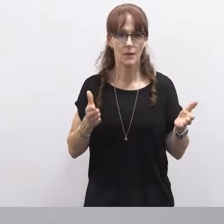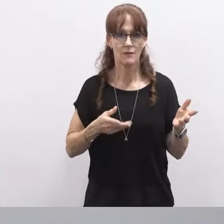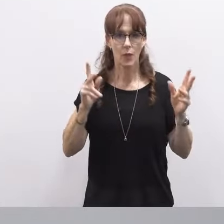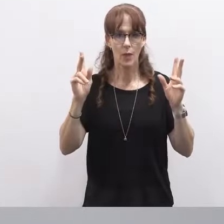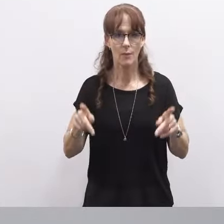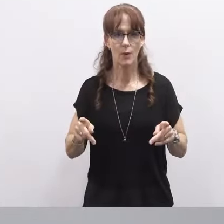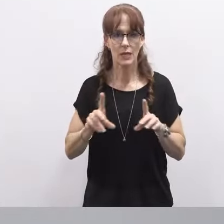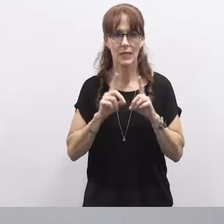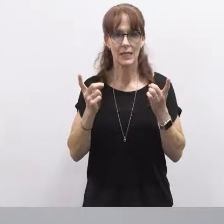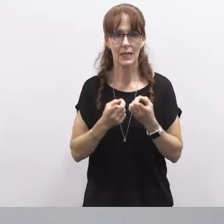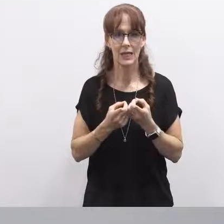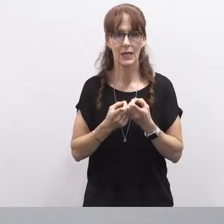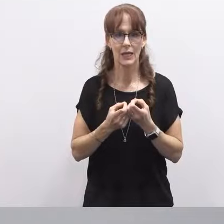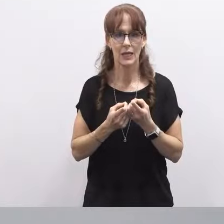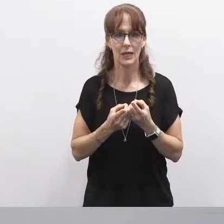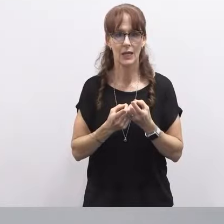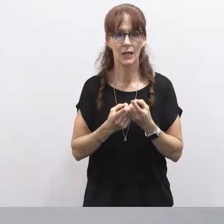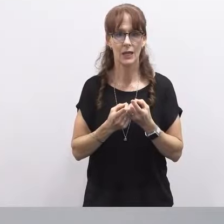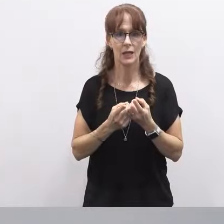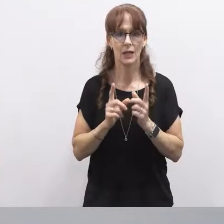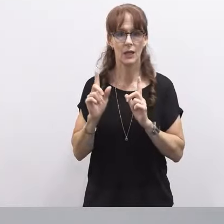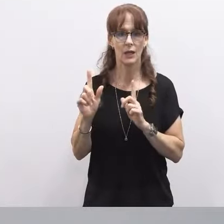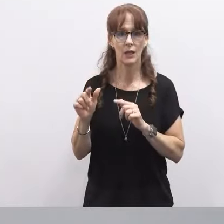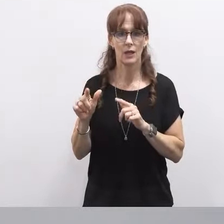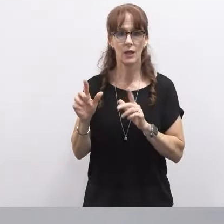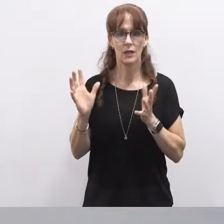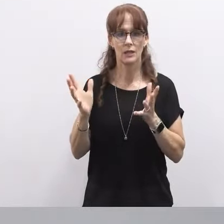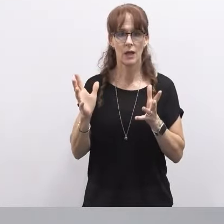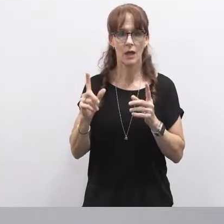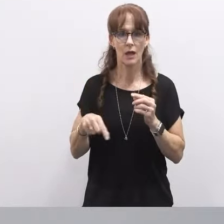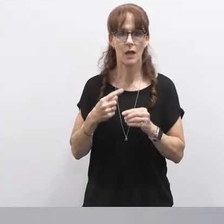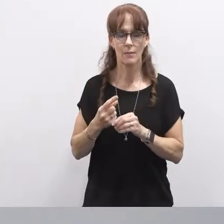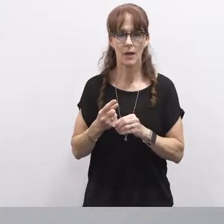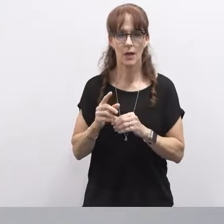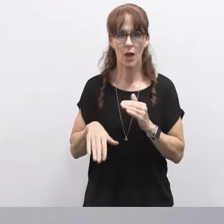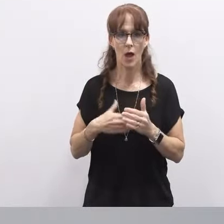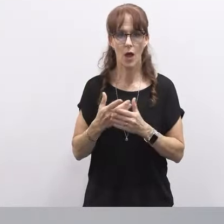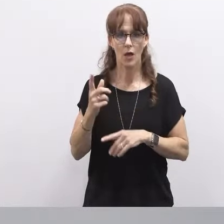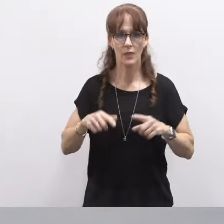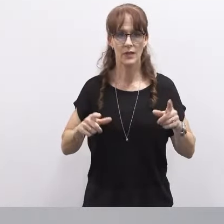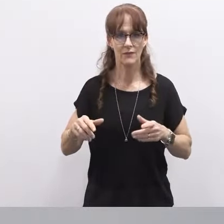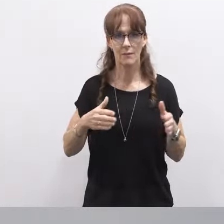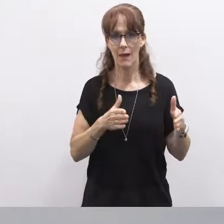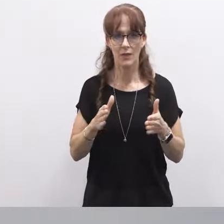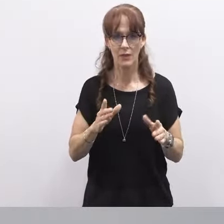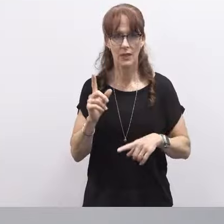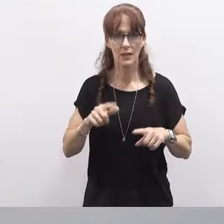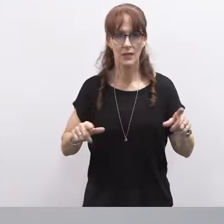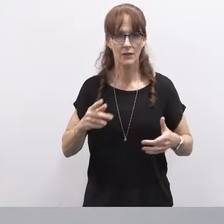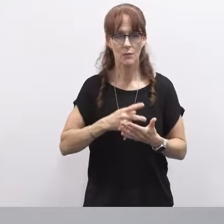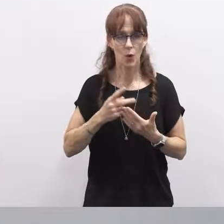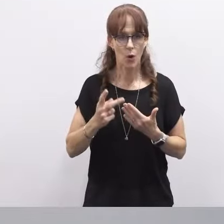in the district to go through, to go to, to talk about all the different pathways, all the different programs.